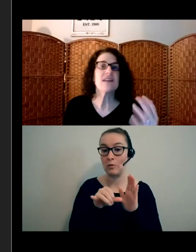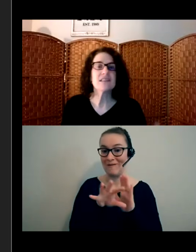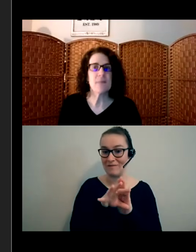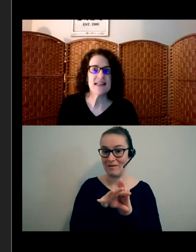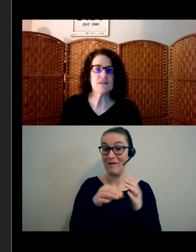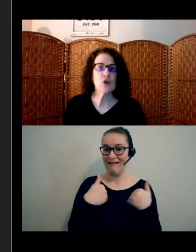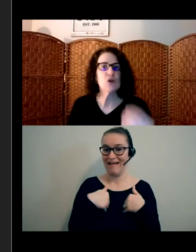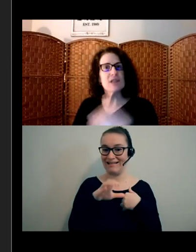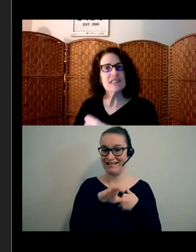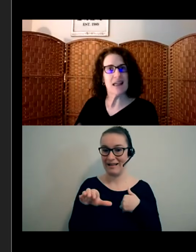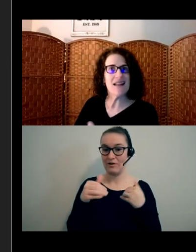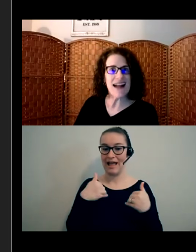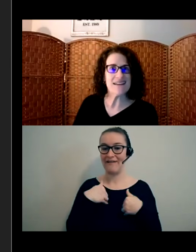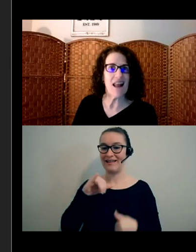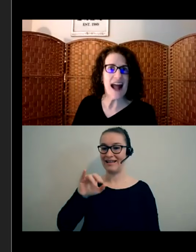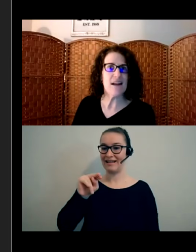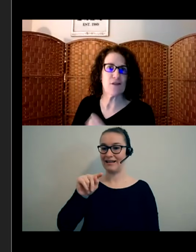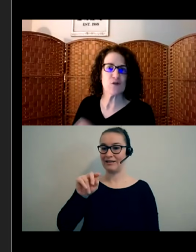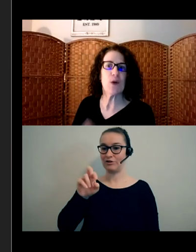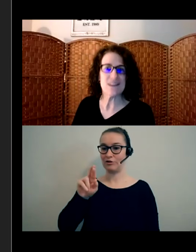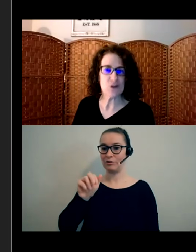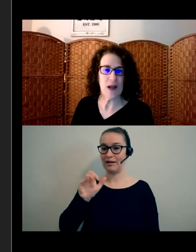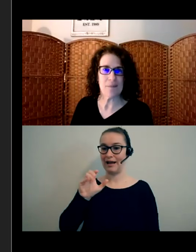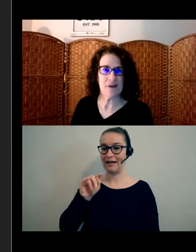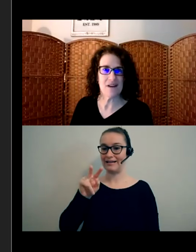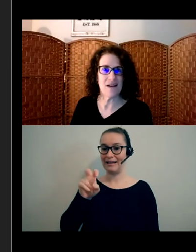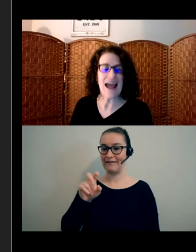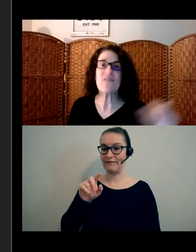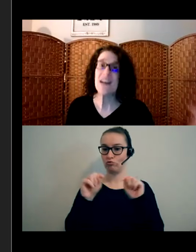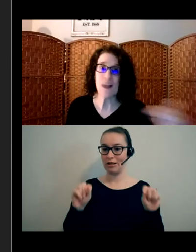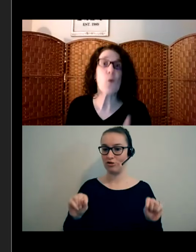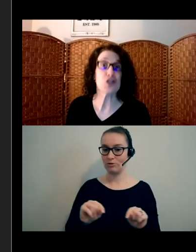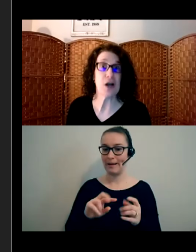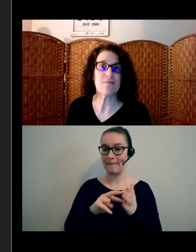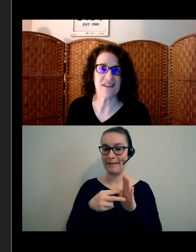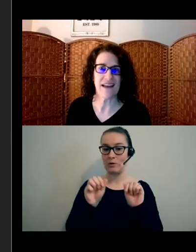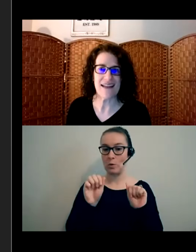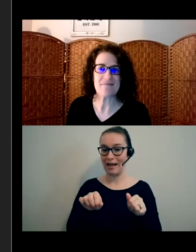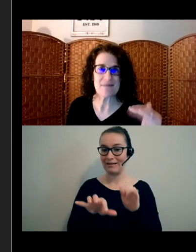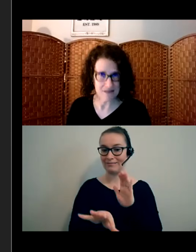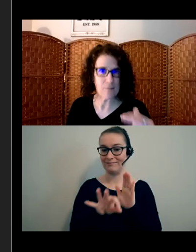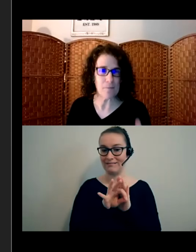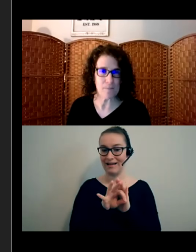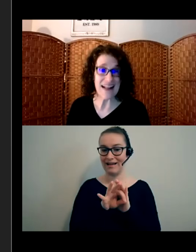This means that you can select a line on the transcript and the video will jump to that place.